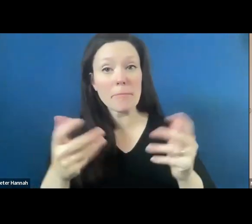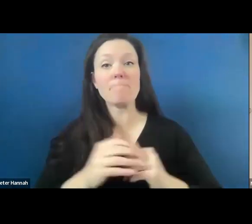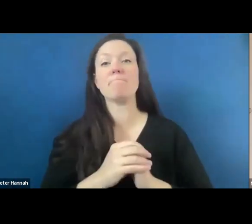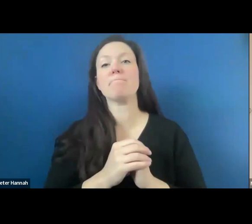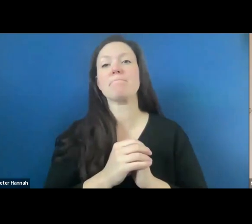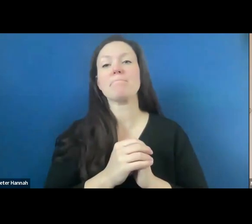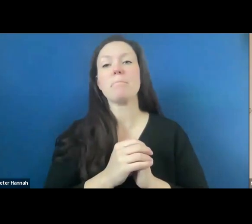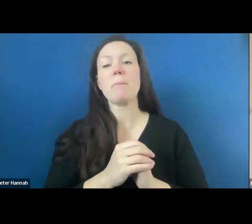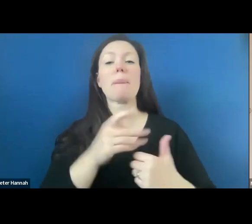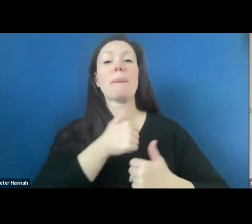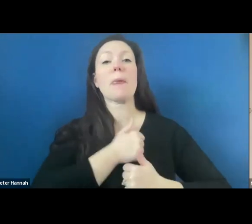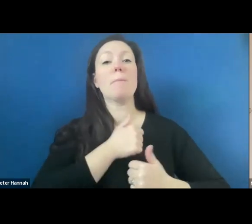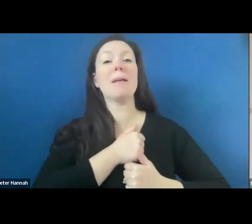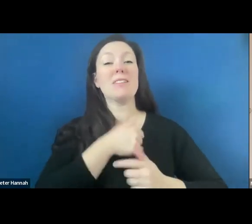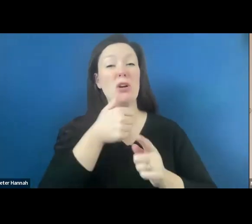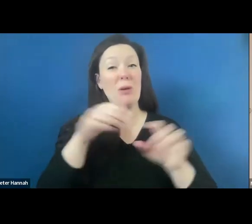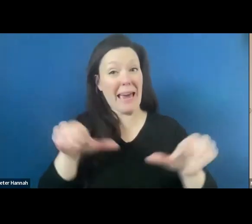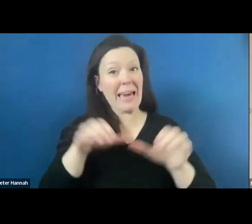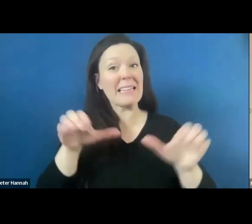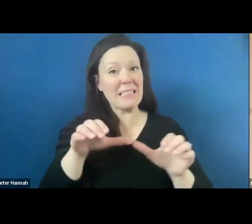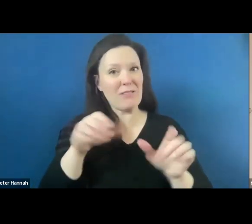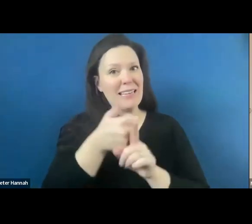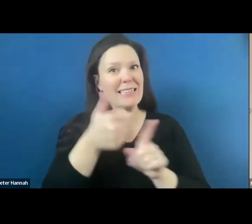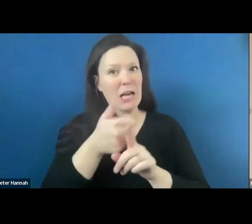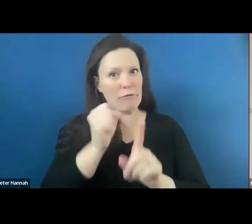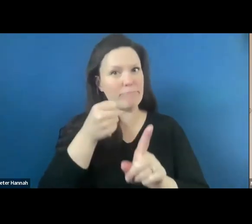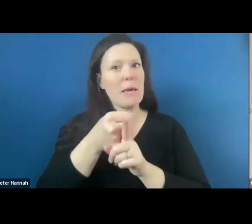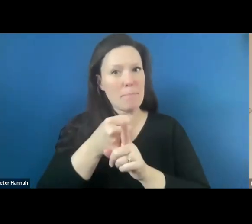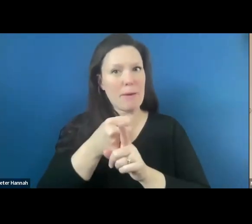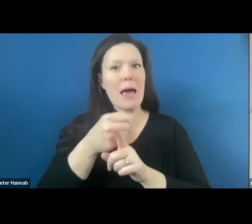military activity shapes an economy, and it shapes the economy